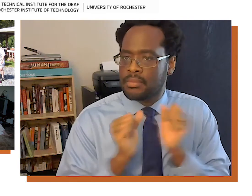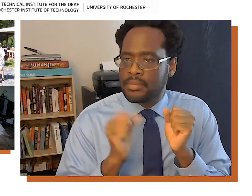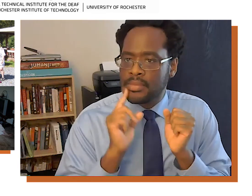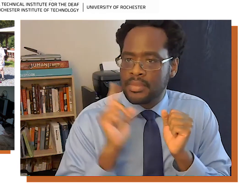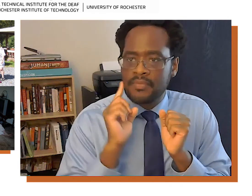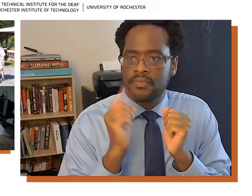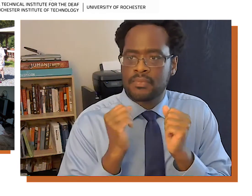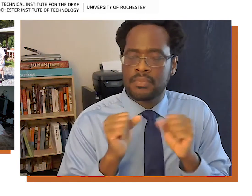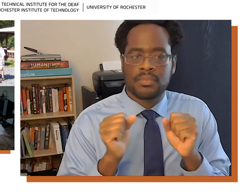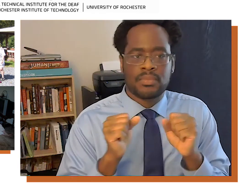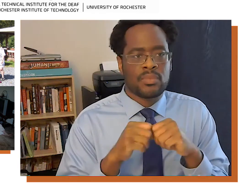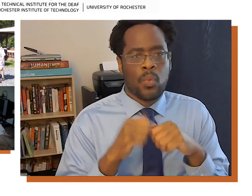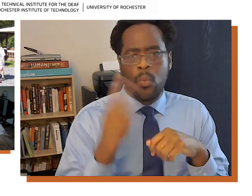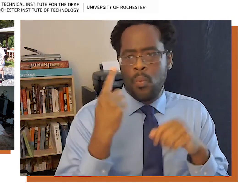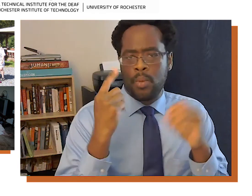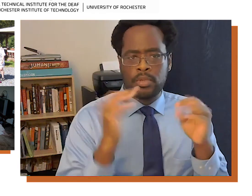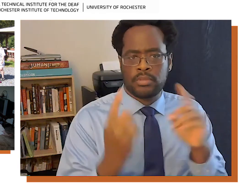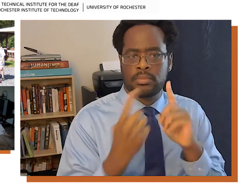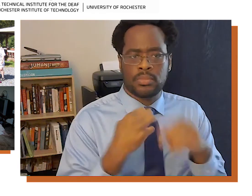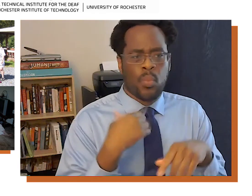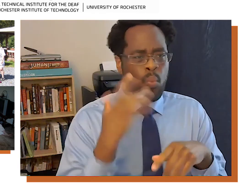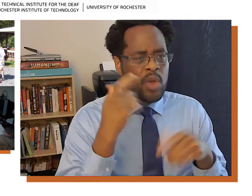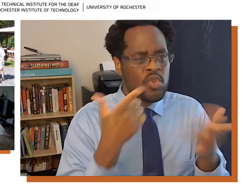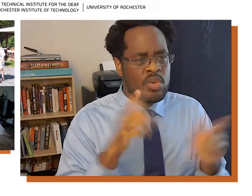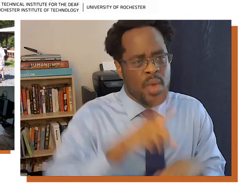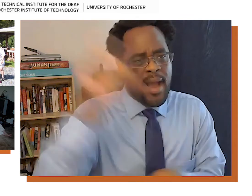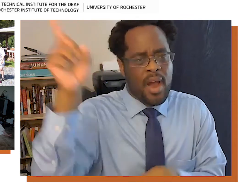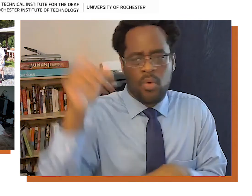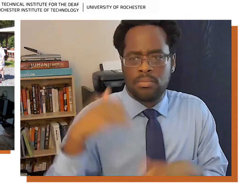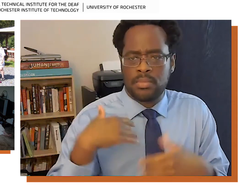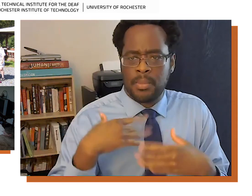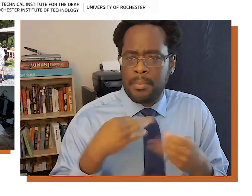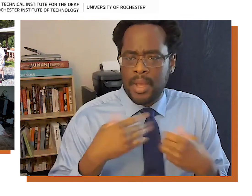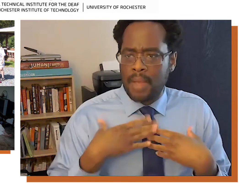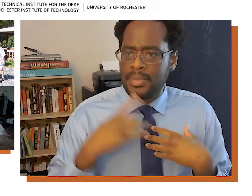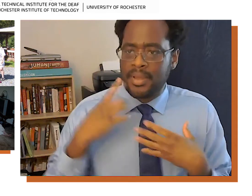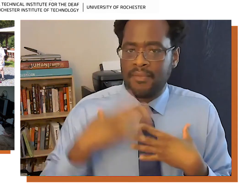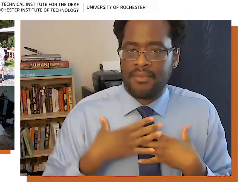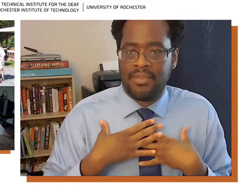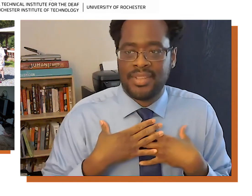You don't seem like a Deaf person." I remember some people telling me that I should get out